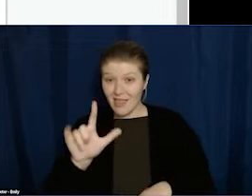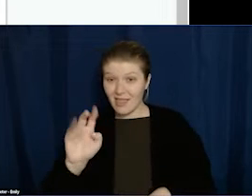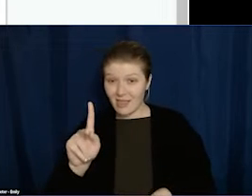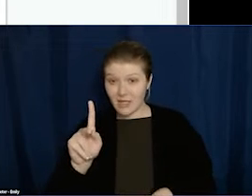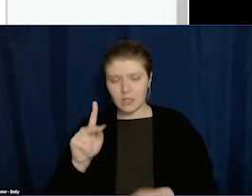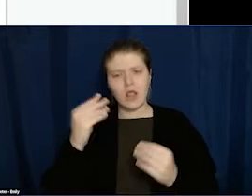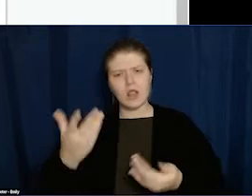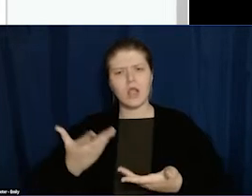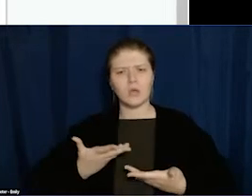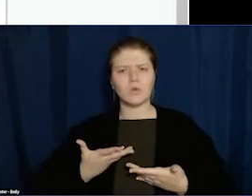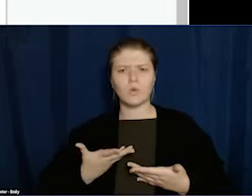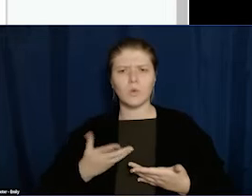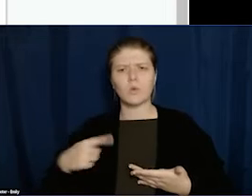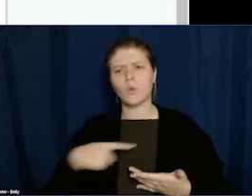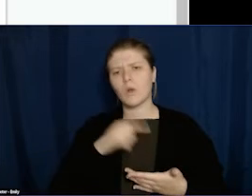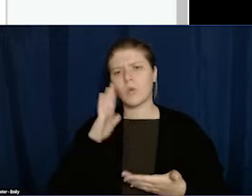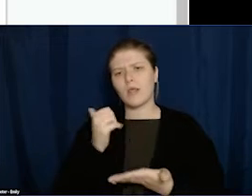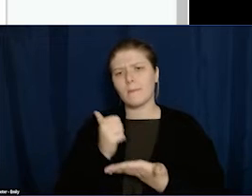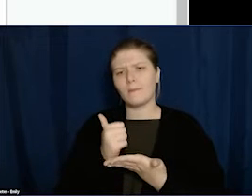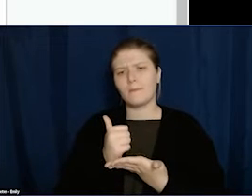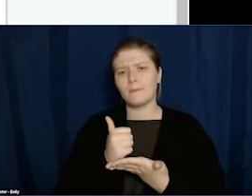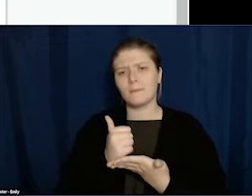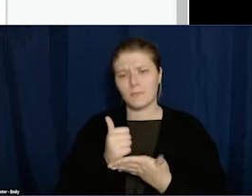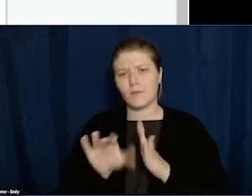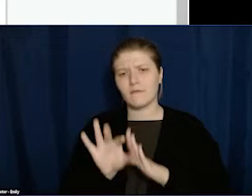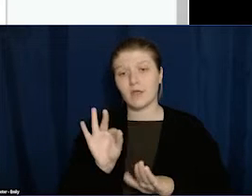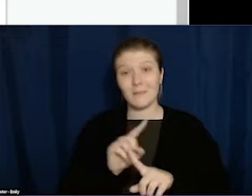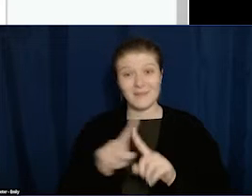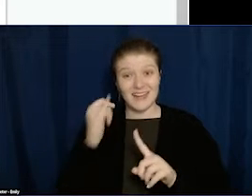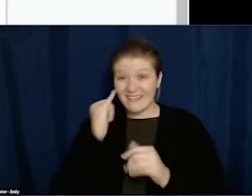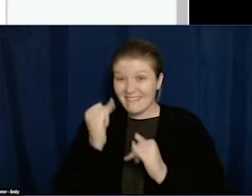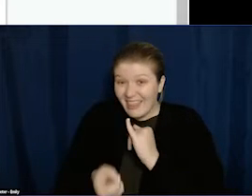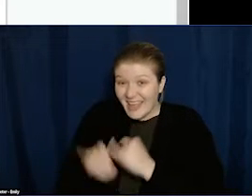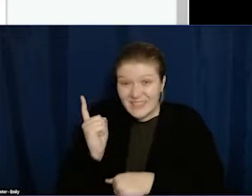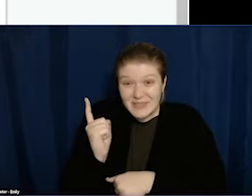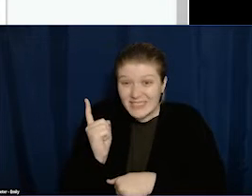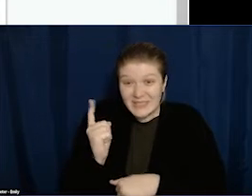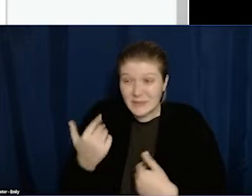But remember, you know, if it's, you know, a little close to the deadline, that would probably be hard to do, just